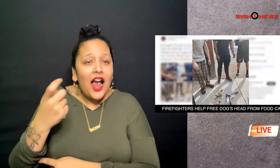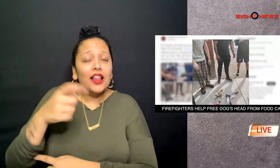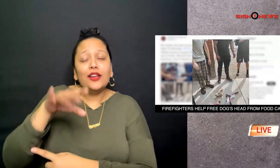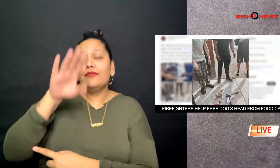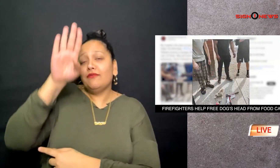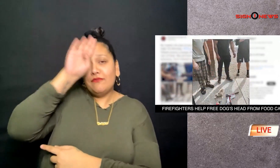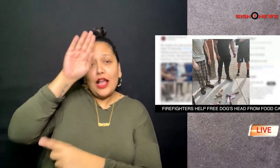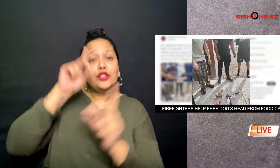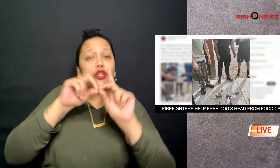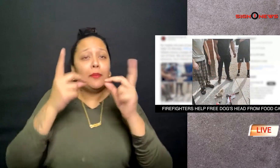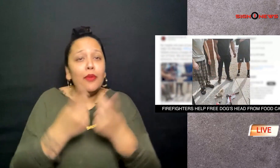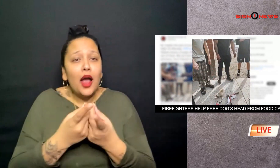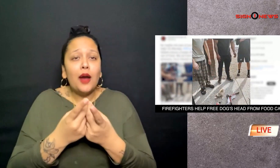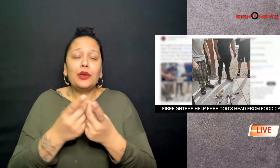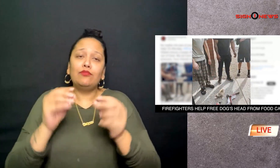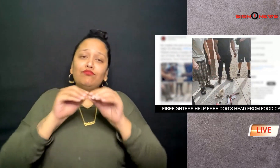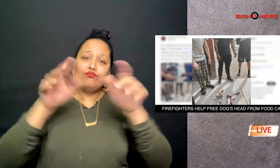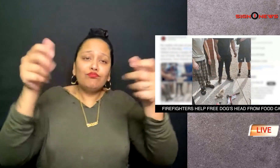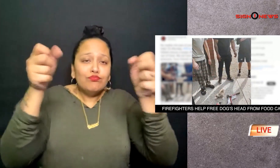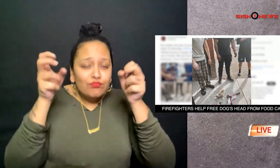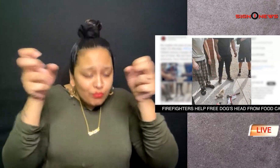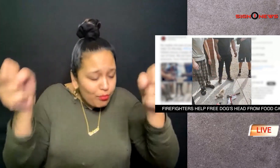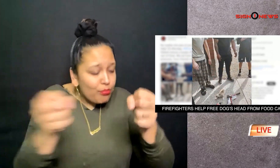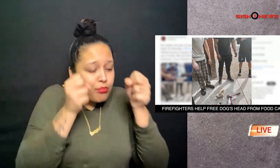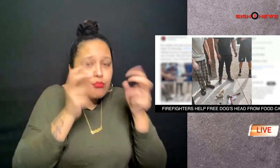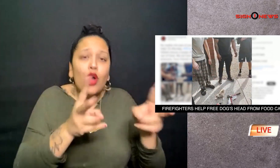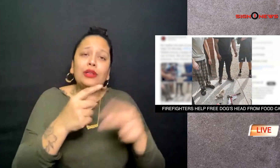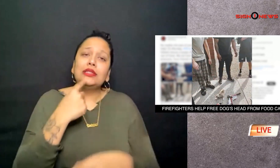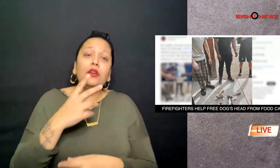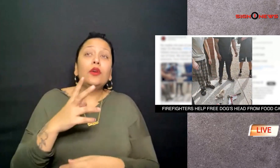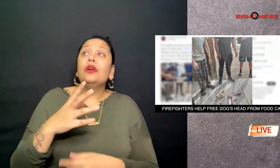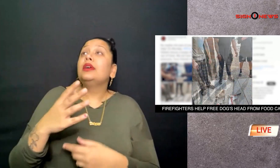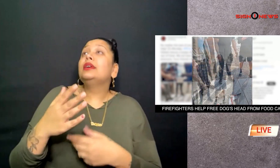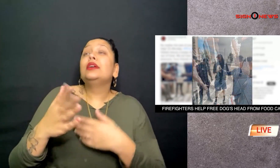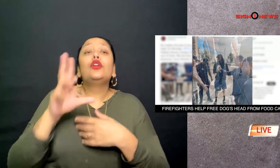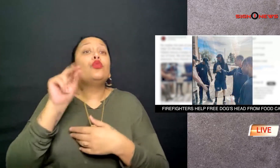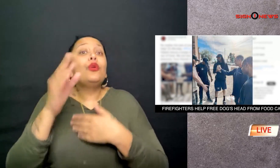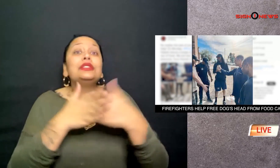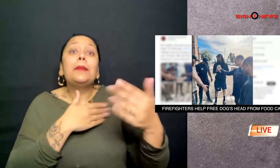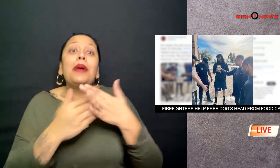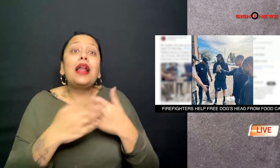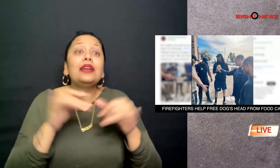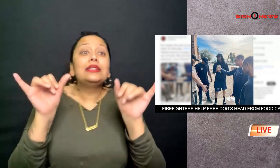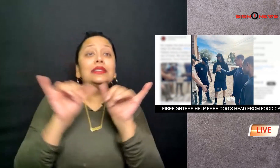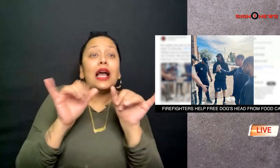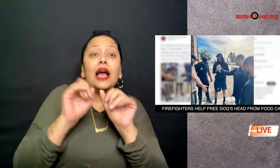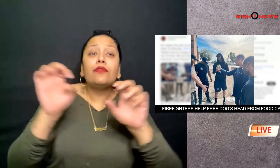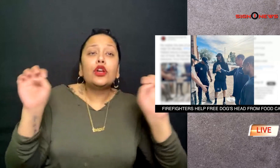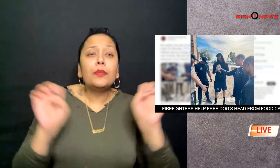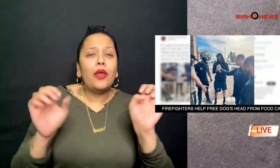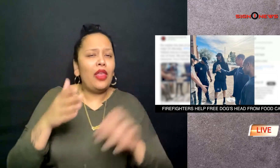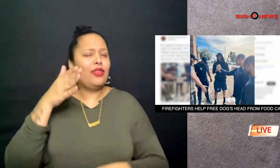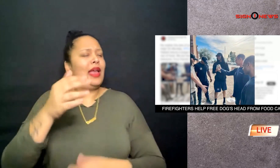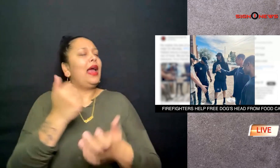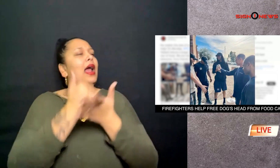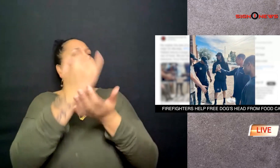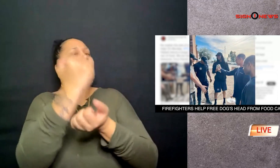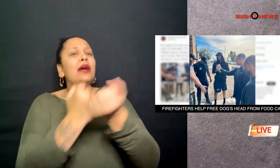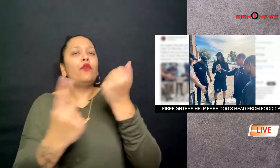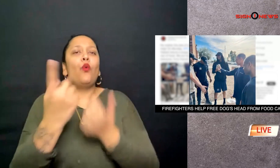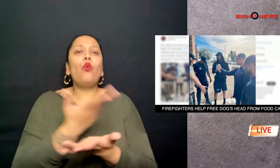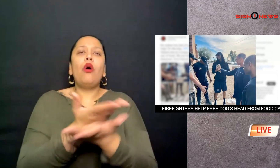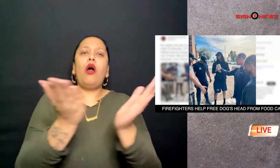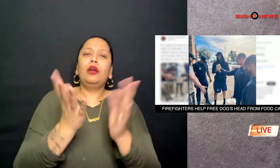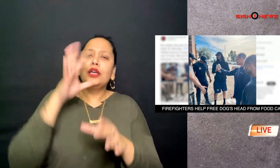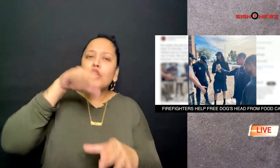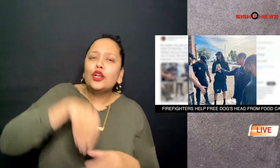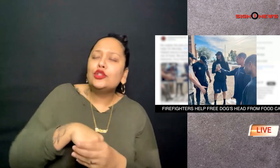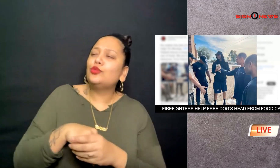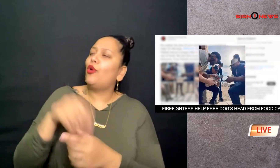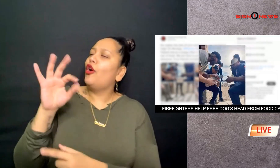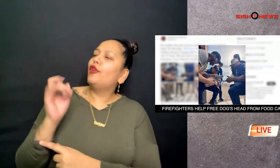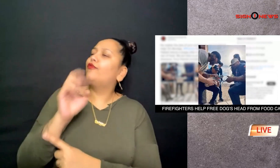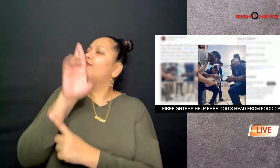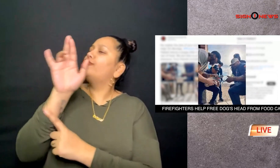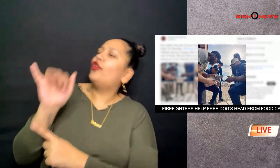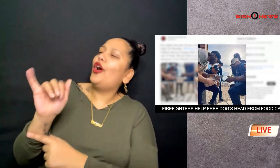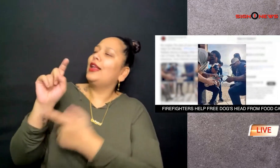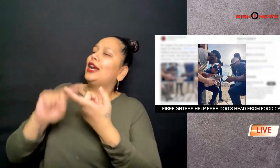tweeted no matter the size of the emergency they are there to help everyone including